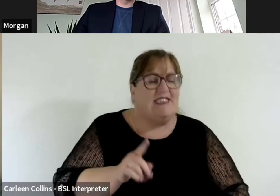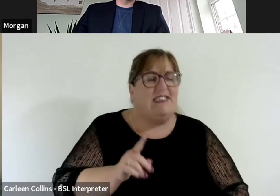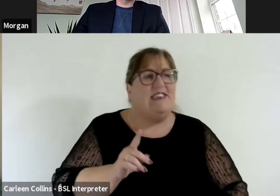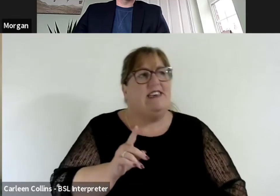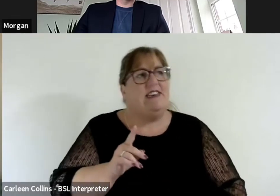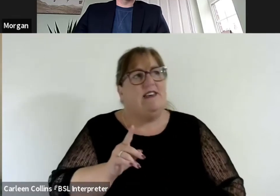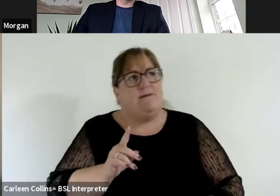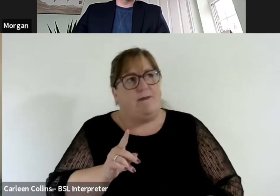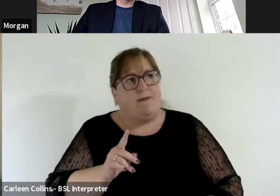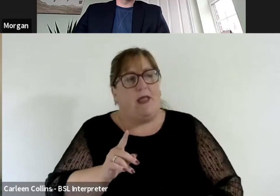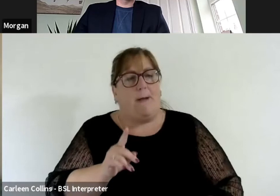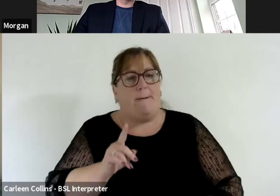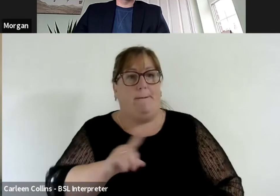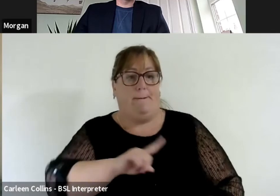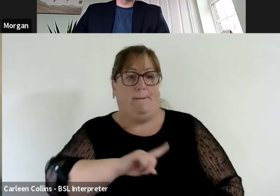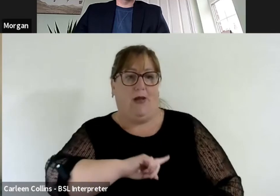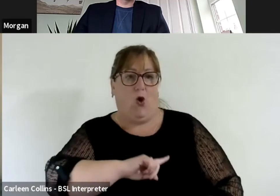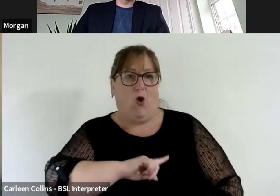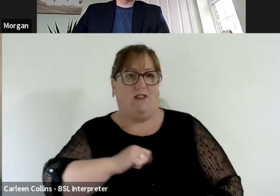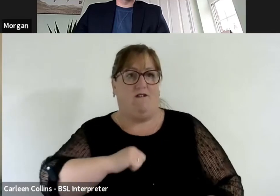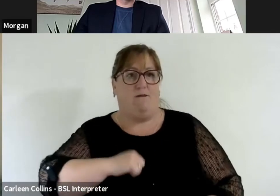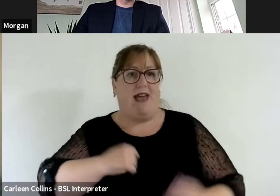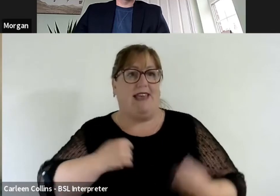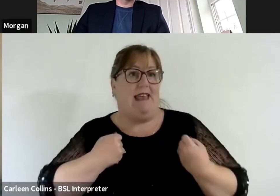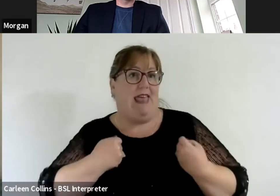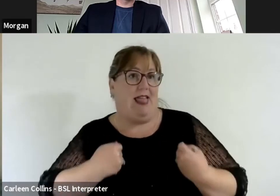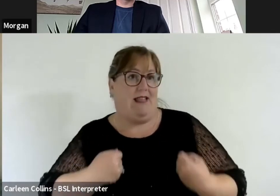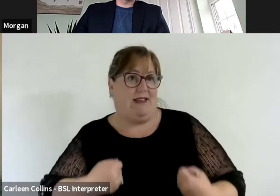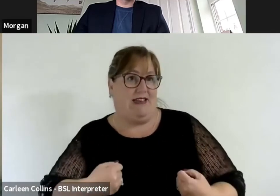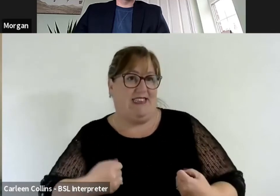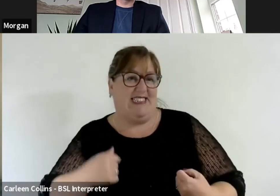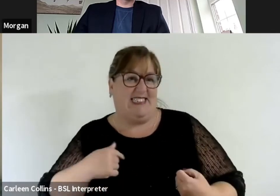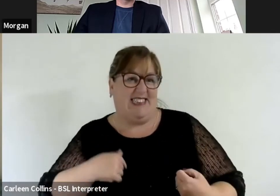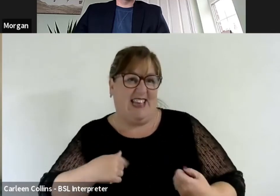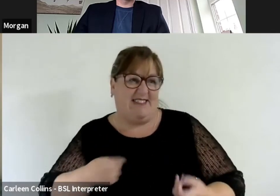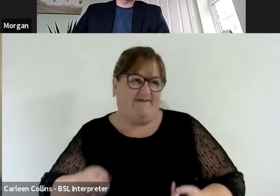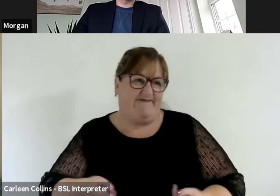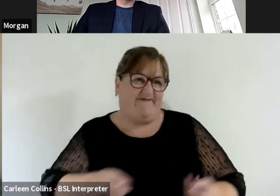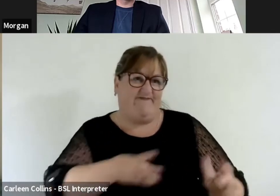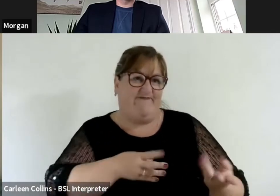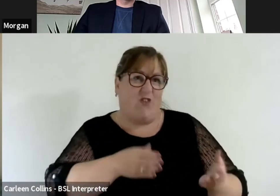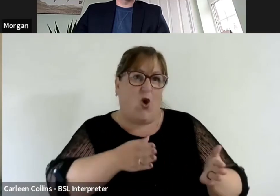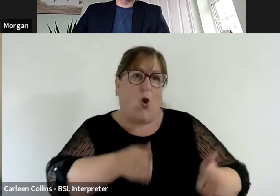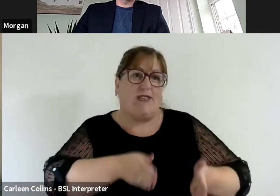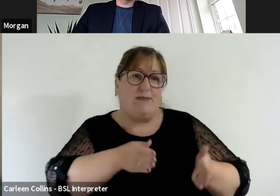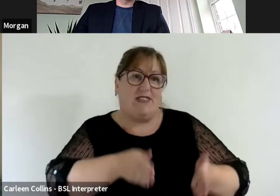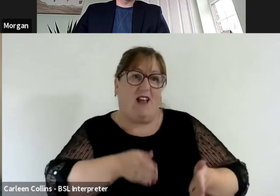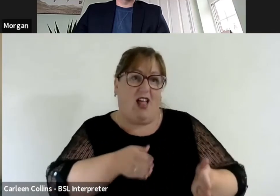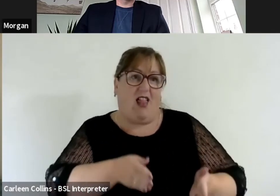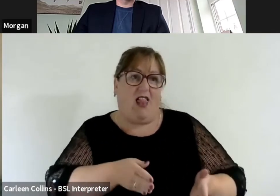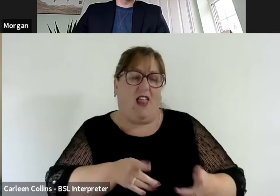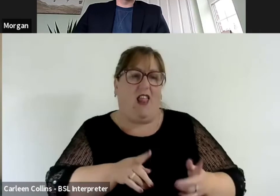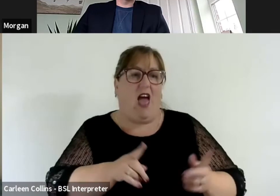That was me bringing my experience from that other role, which for me I shouldn't have done. But it's easier said than done.